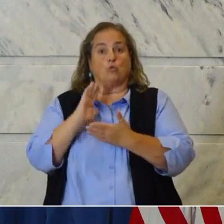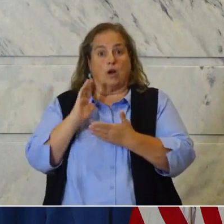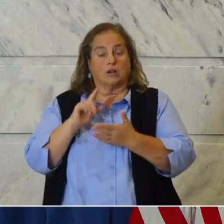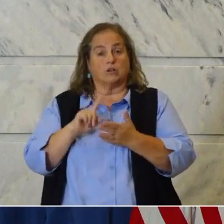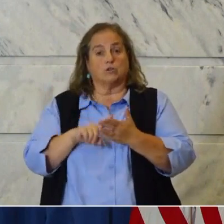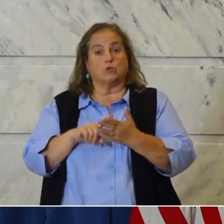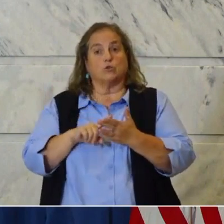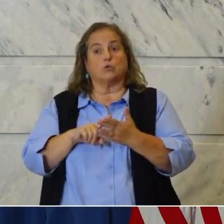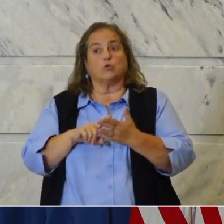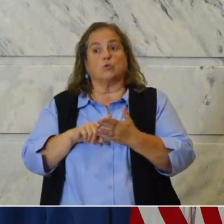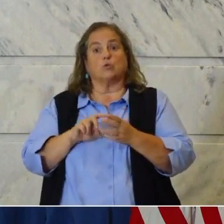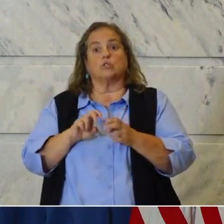sports.